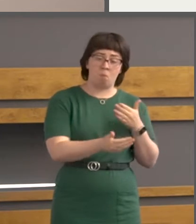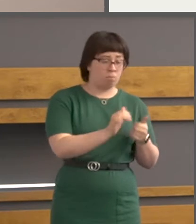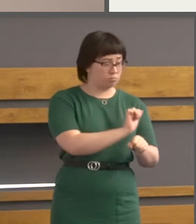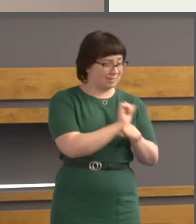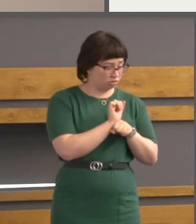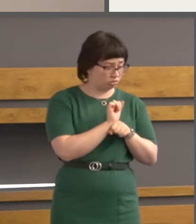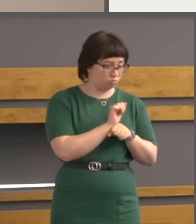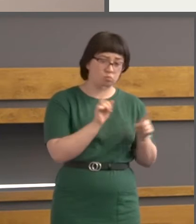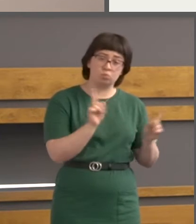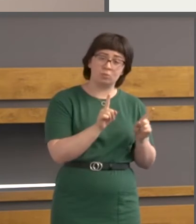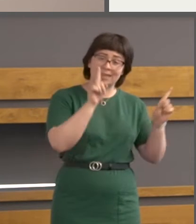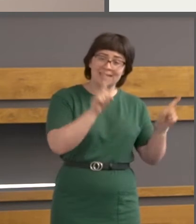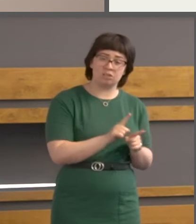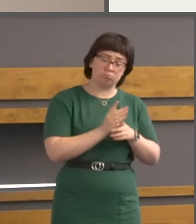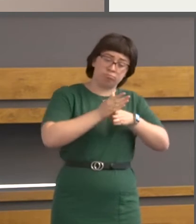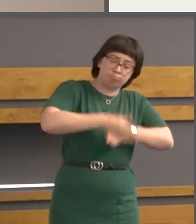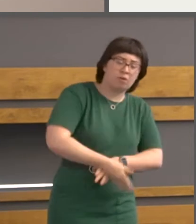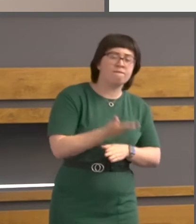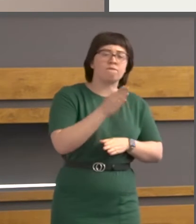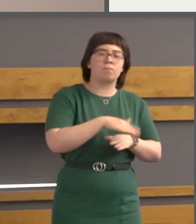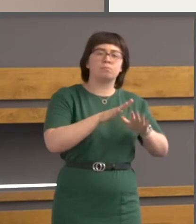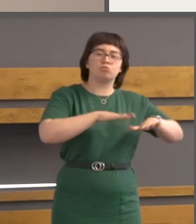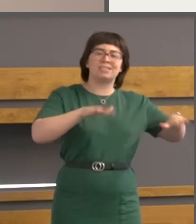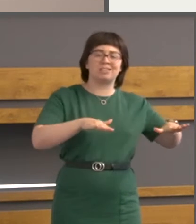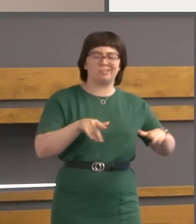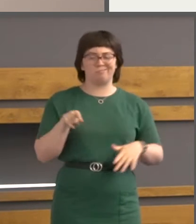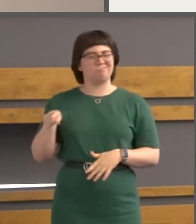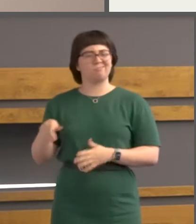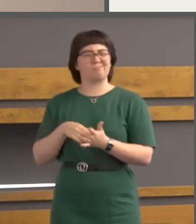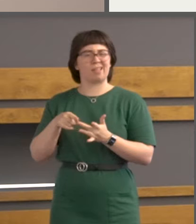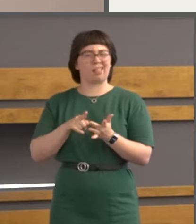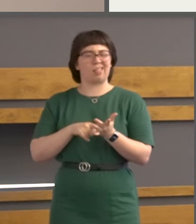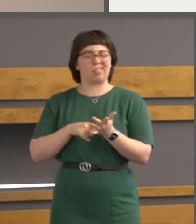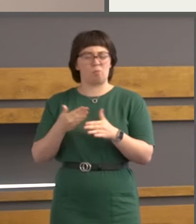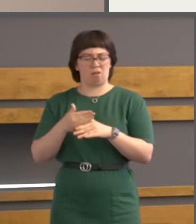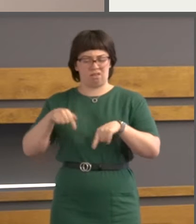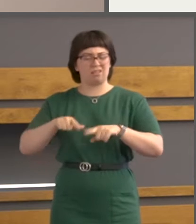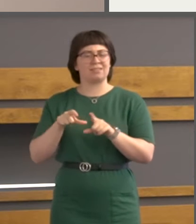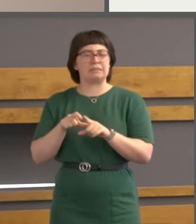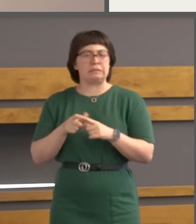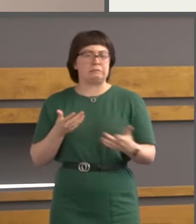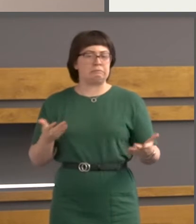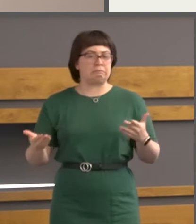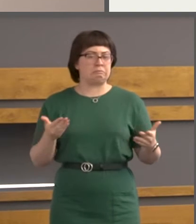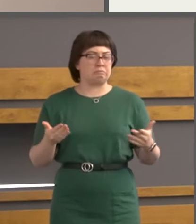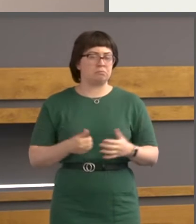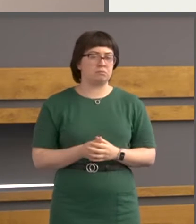given to the Indian laborers by the British than there was to mill workers in Dundee, as Jim Thomason writes.